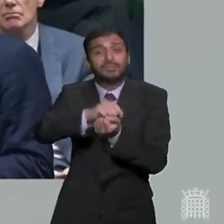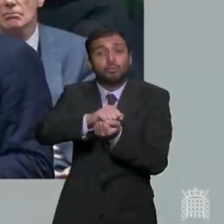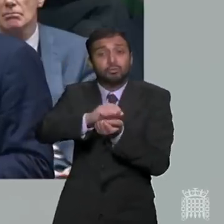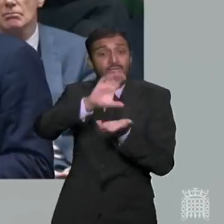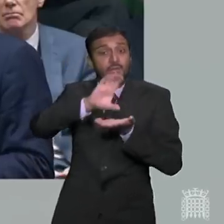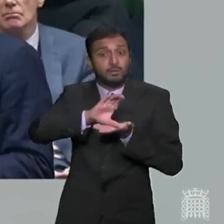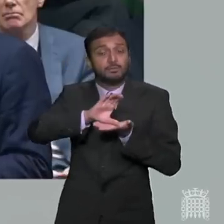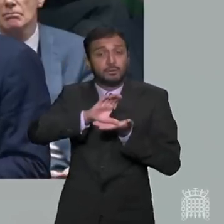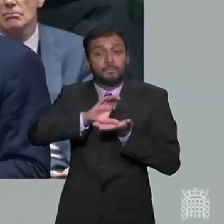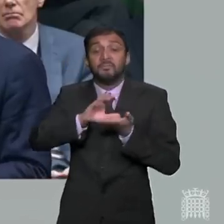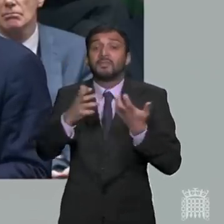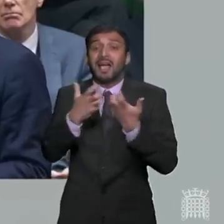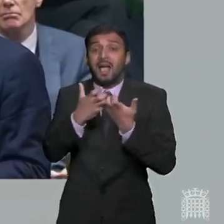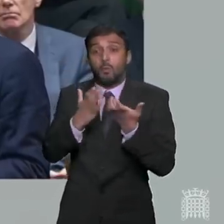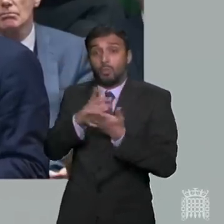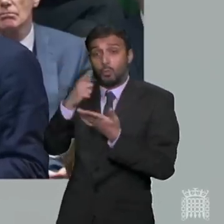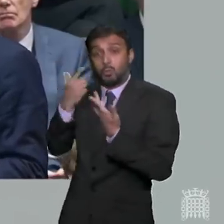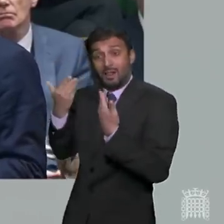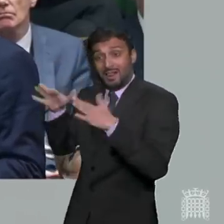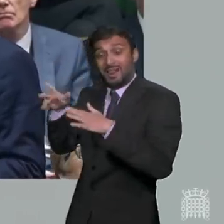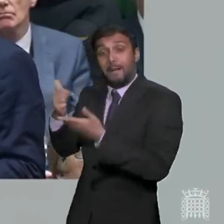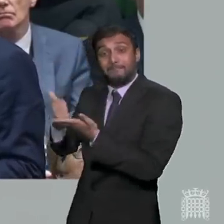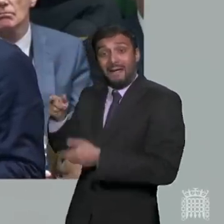Will he help Vanessa to keep her home?